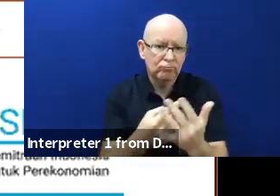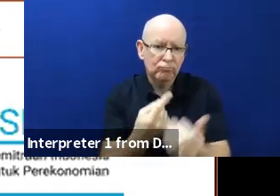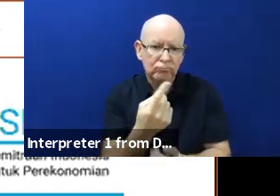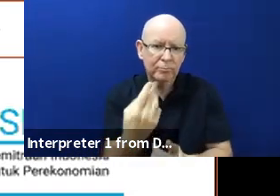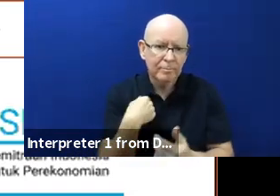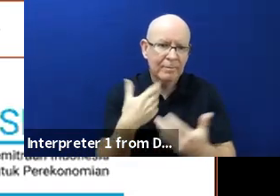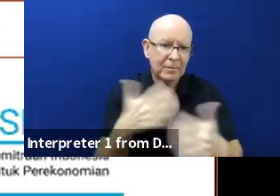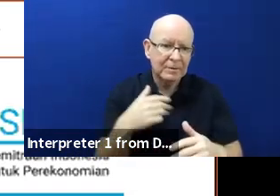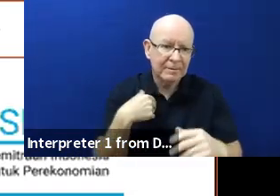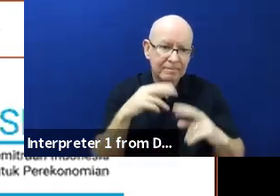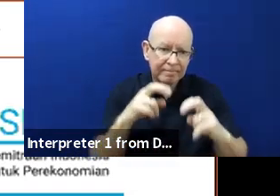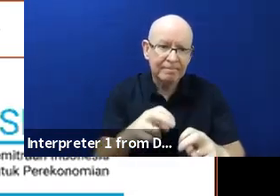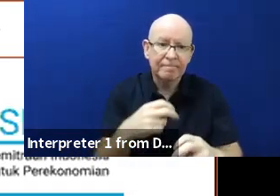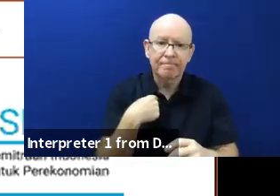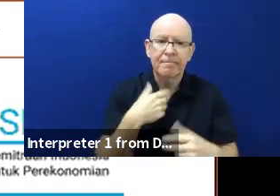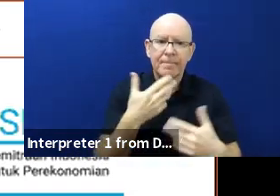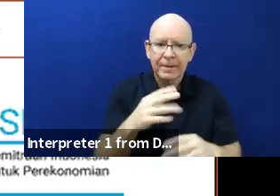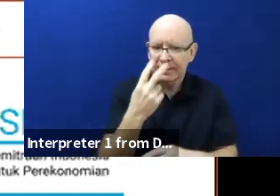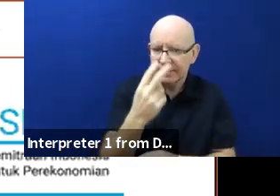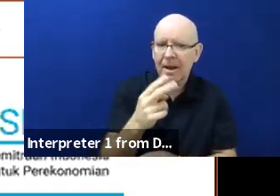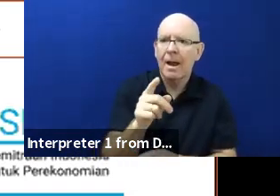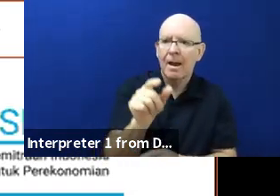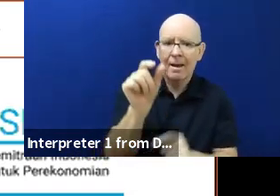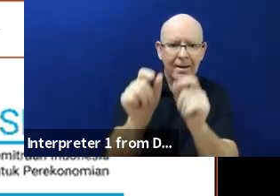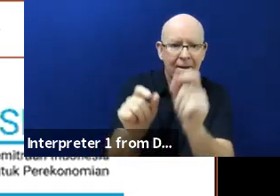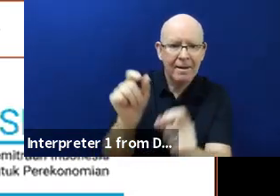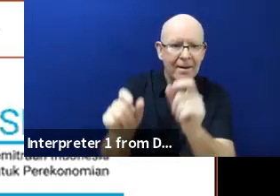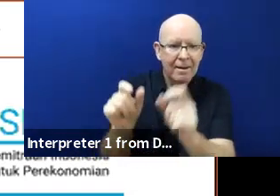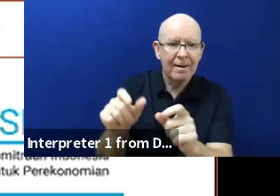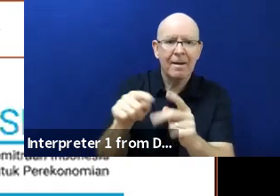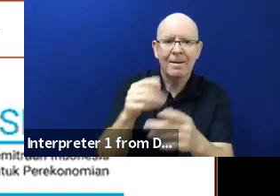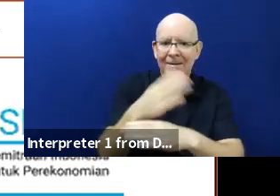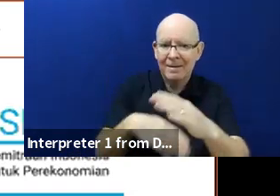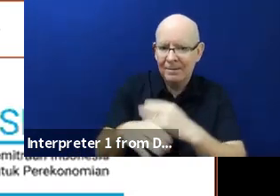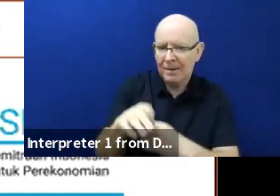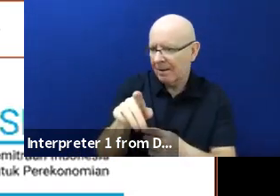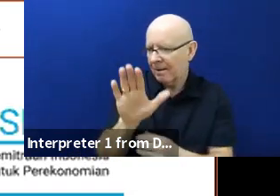arrangements for financing and implementation. So, in this presentation I will walk you through